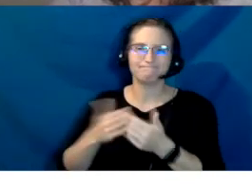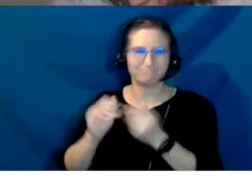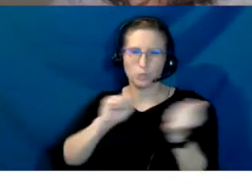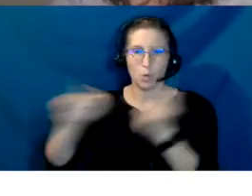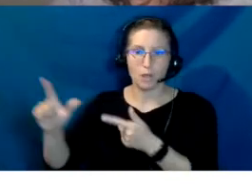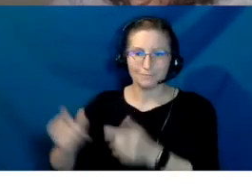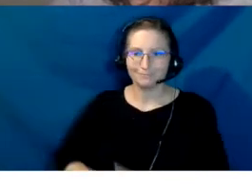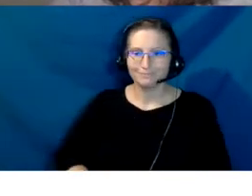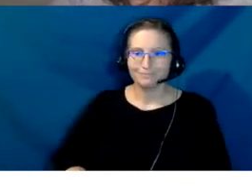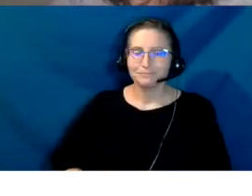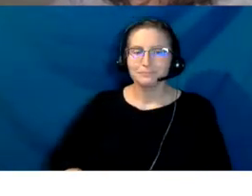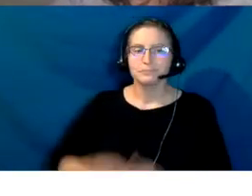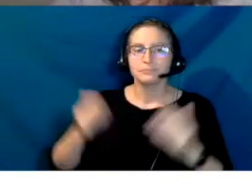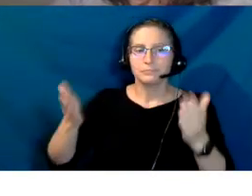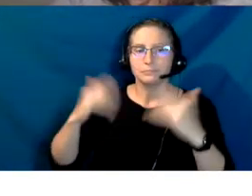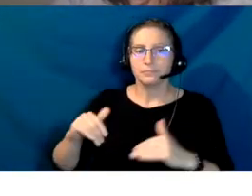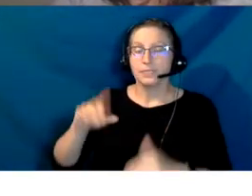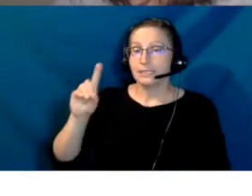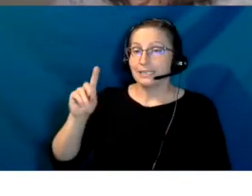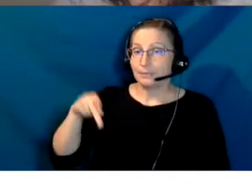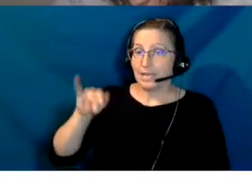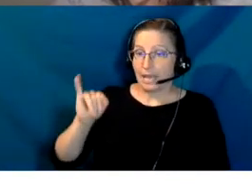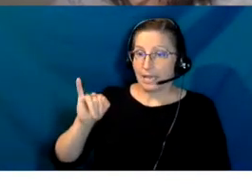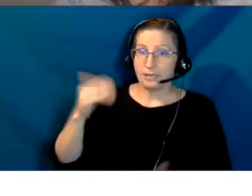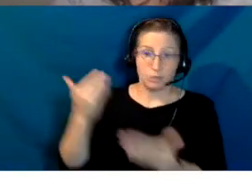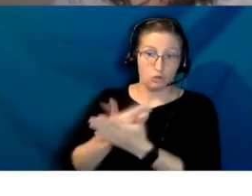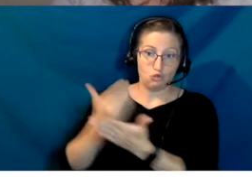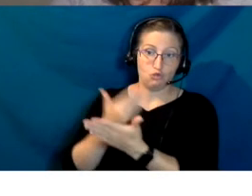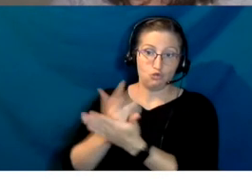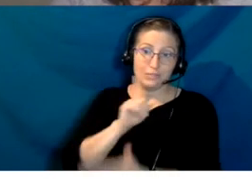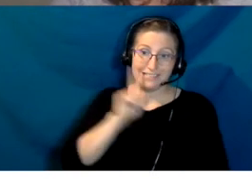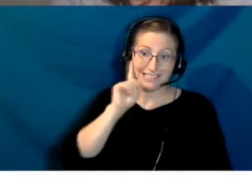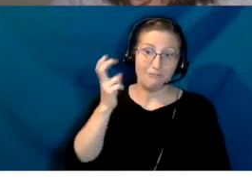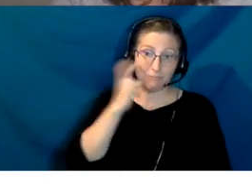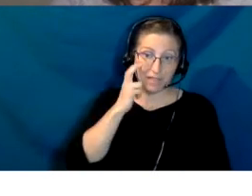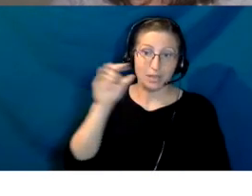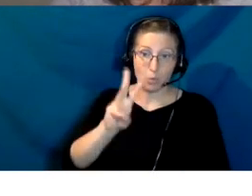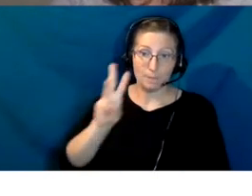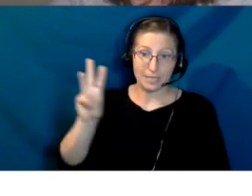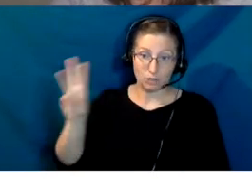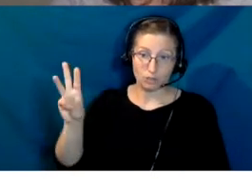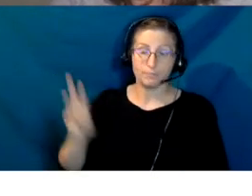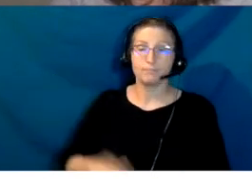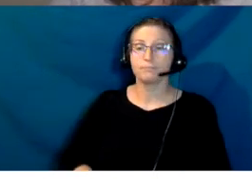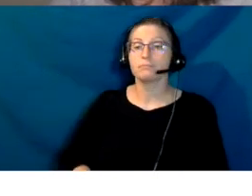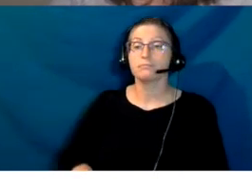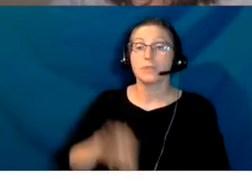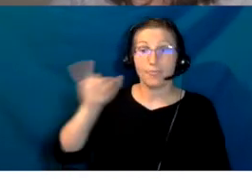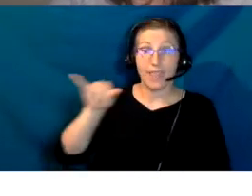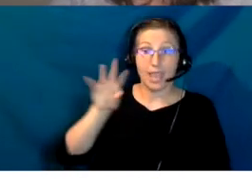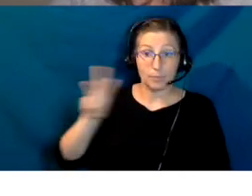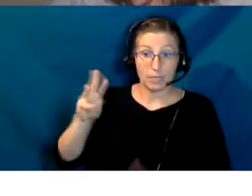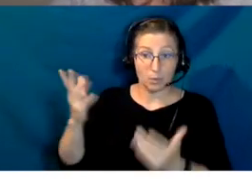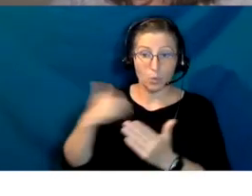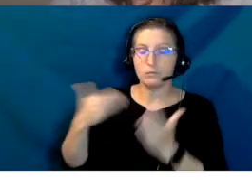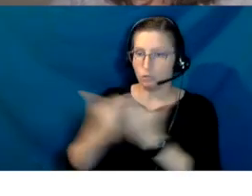one is the DPI, it's the new DPI Deafblind webpage. On here is the new criteria for the Deafblind